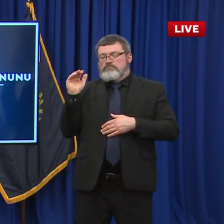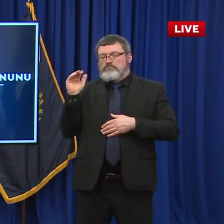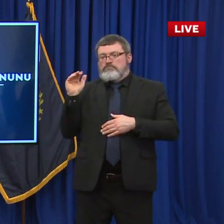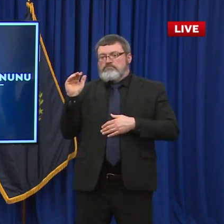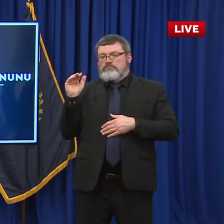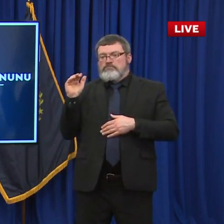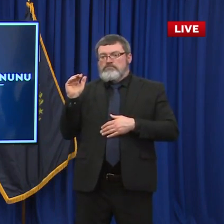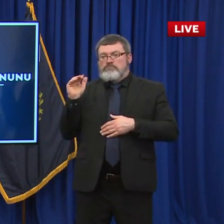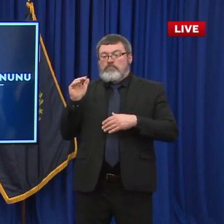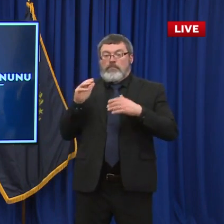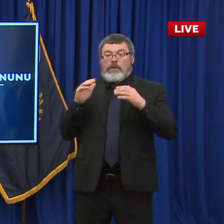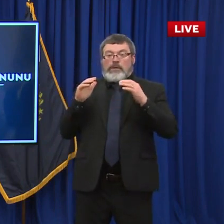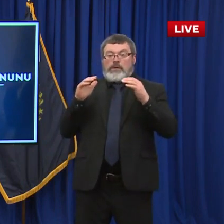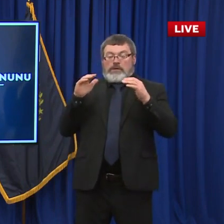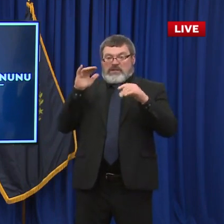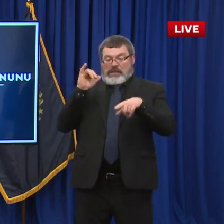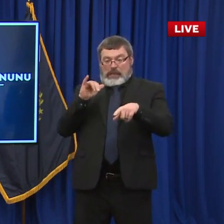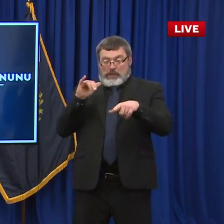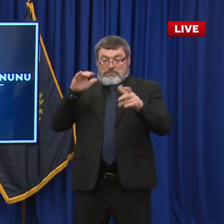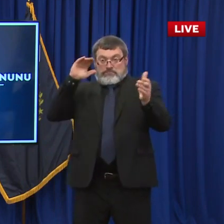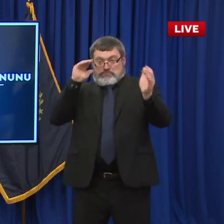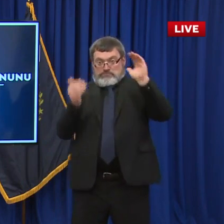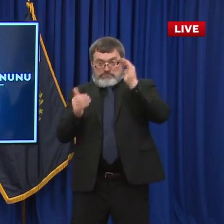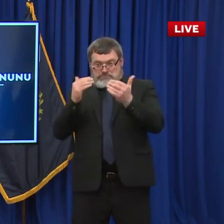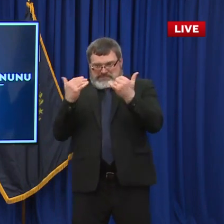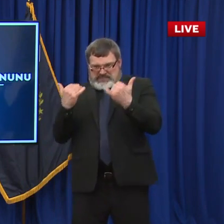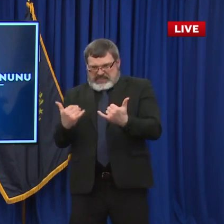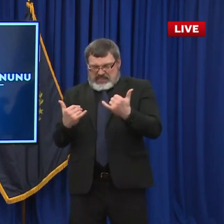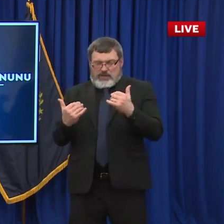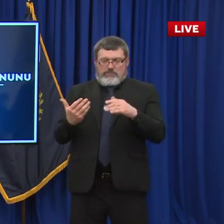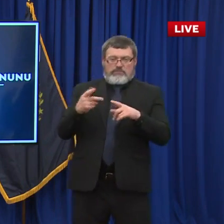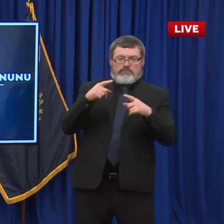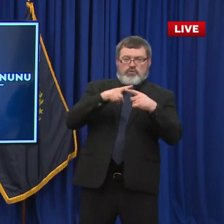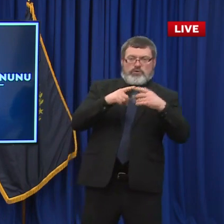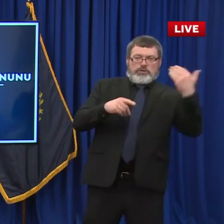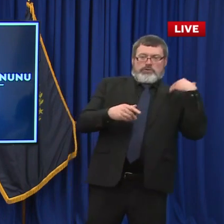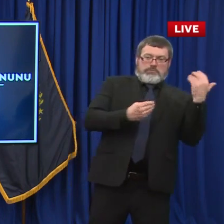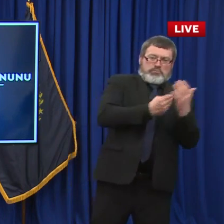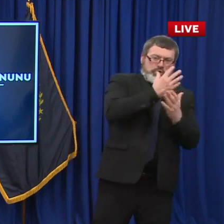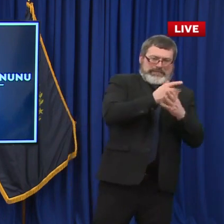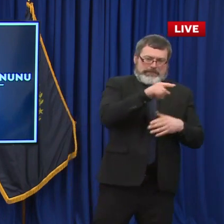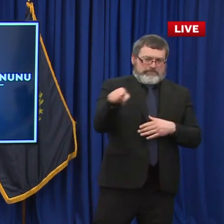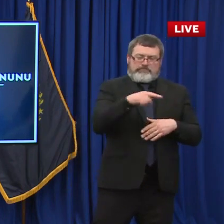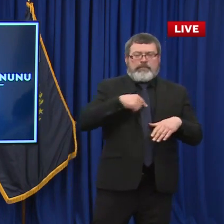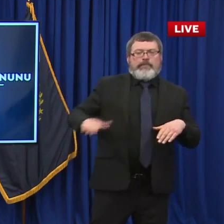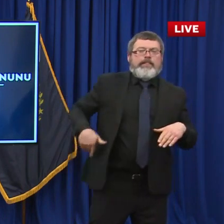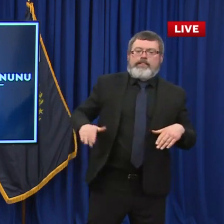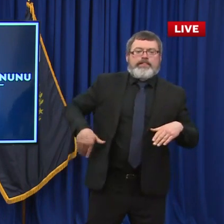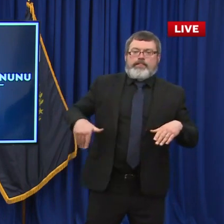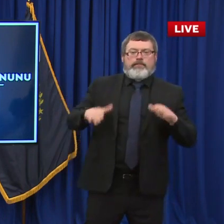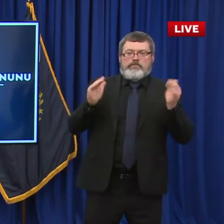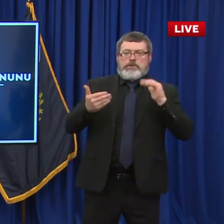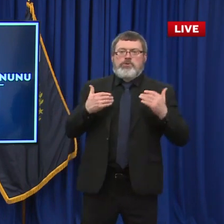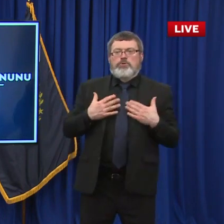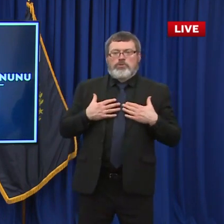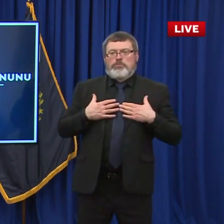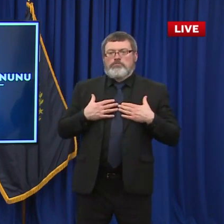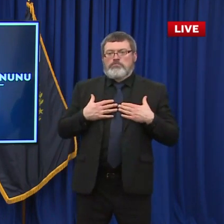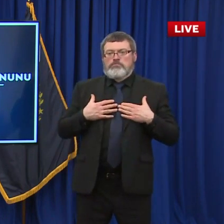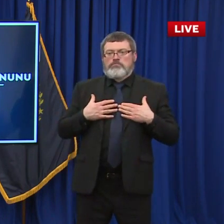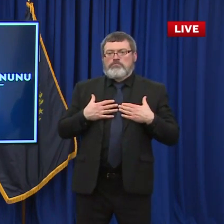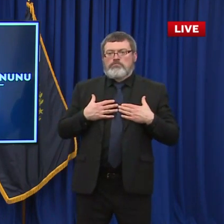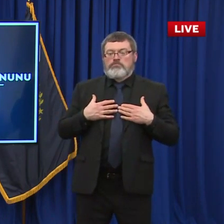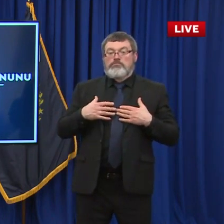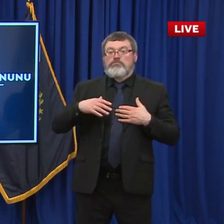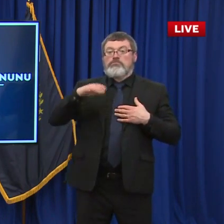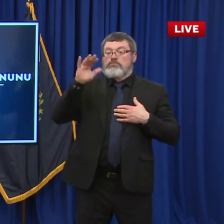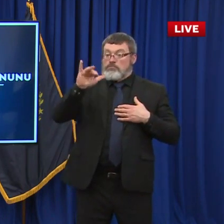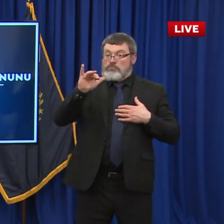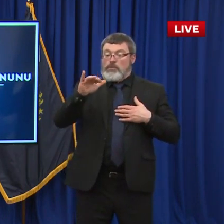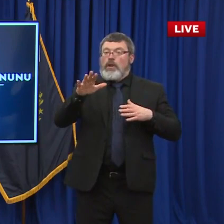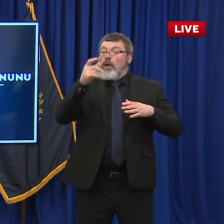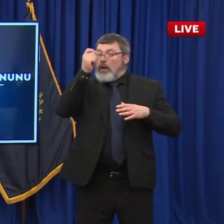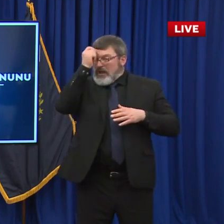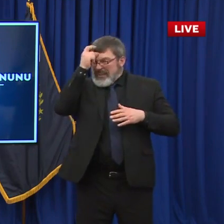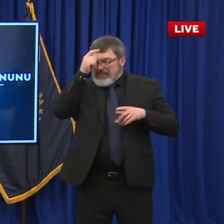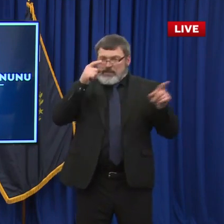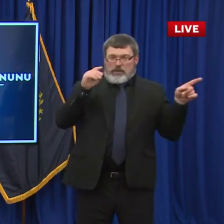THE QUESTION IS, WHAT’S THE TOTAL NUMBER OF CASES IN LONG-TERM CARE FACILITIES AND HOW DOES THAT COMPARE WITH EARLIER IN THE PANDEMIC?